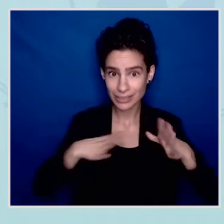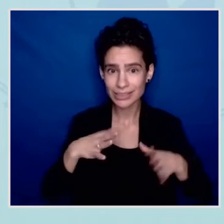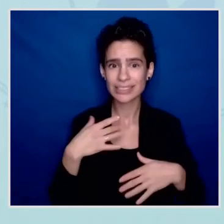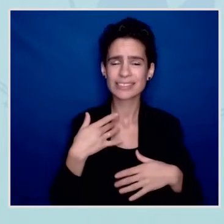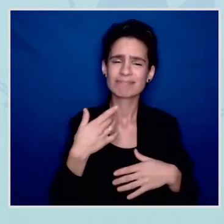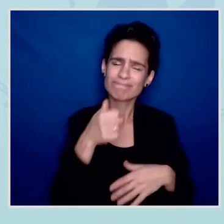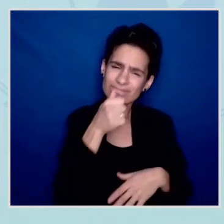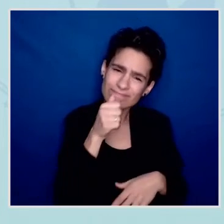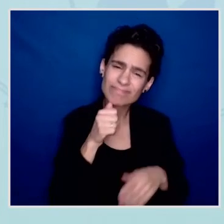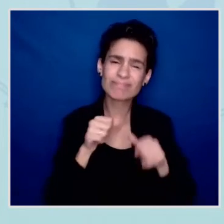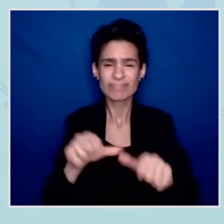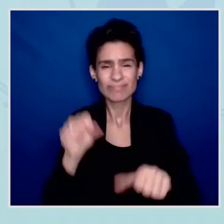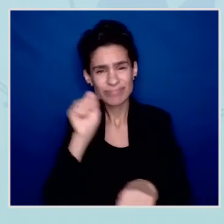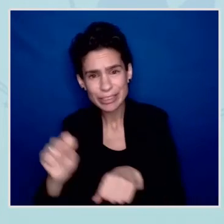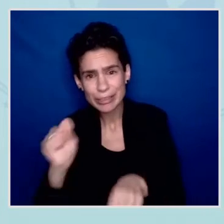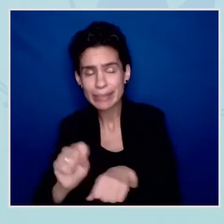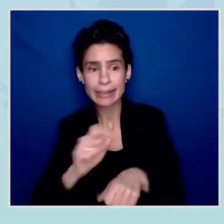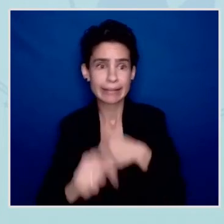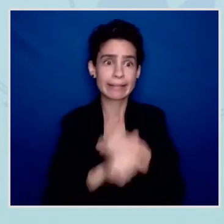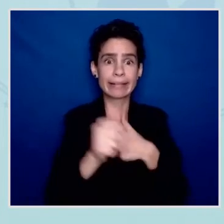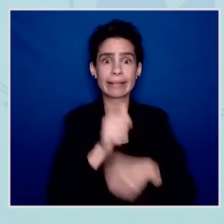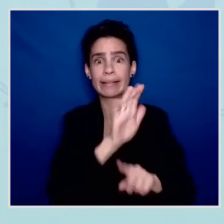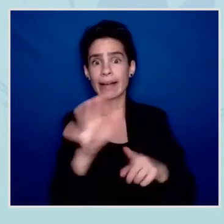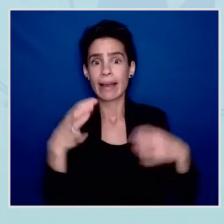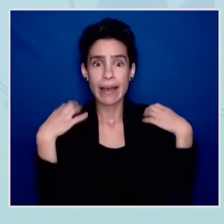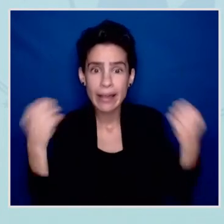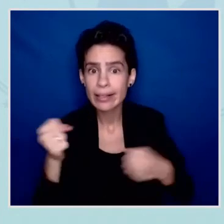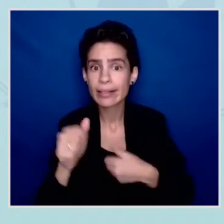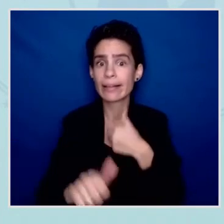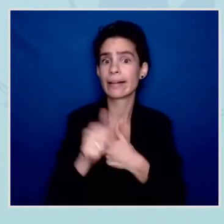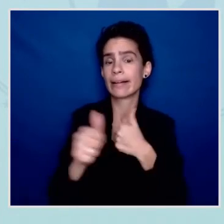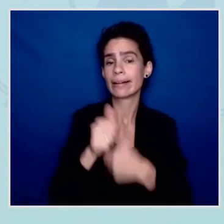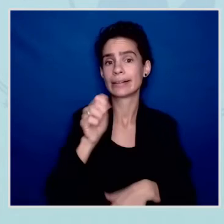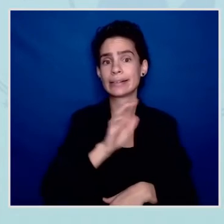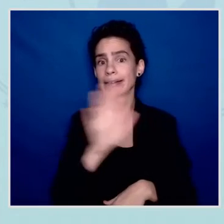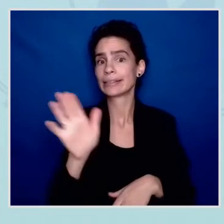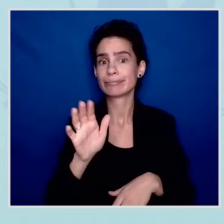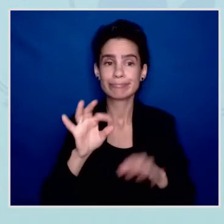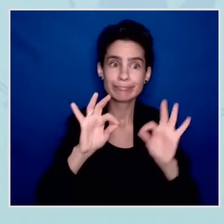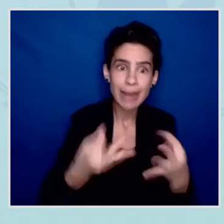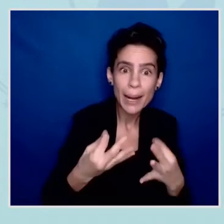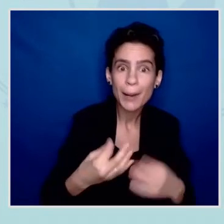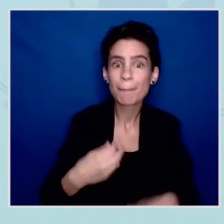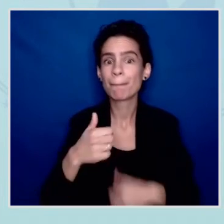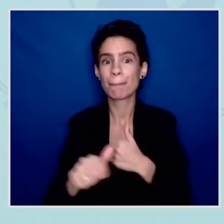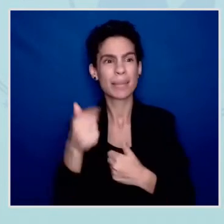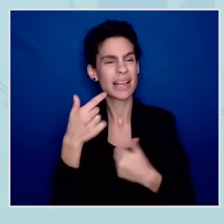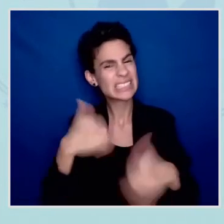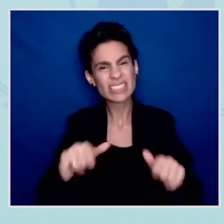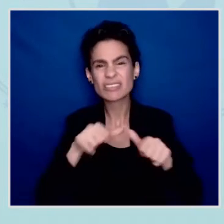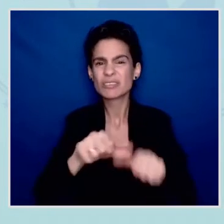ESSENTIAL WORKERS, LIKE THE NURSES JOE AND I CALLED OVER THE HOLIDAYS, CONTINUE TO RISK